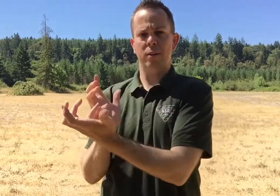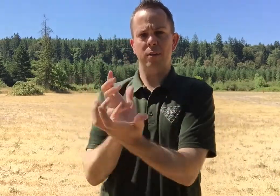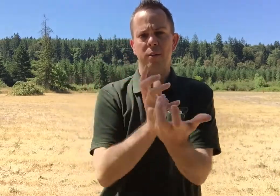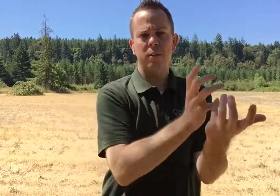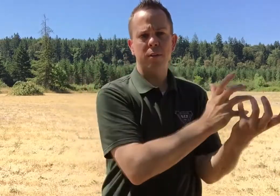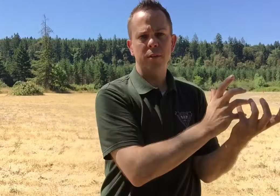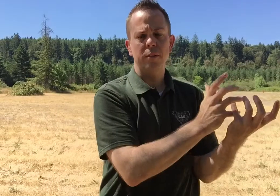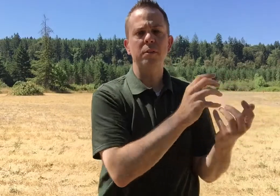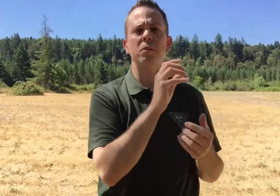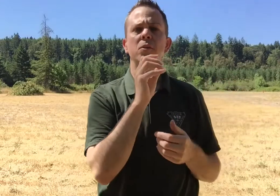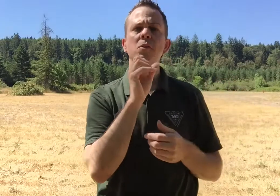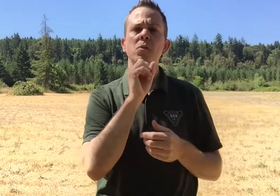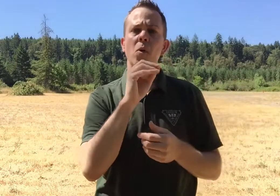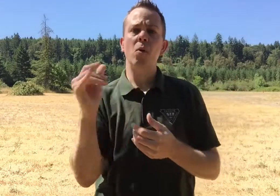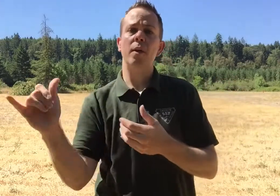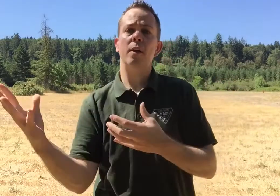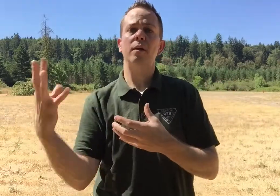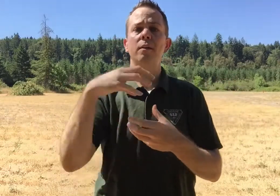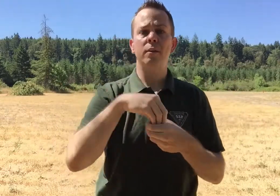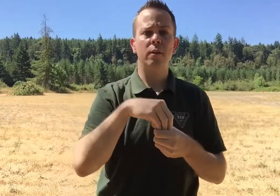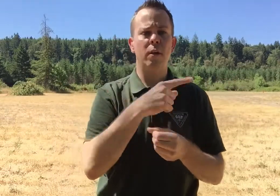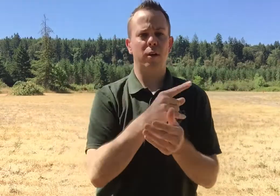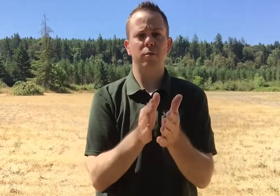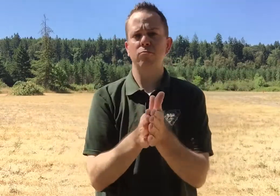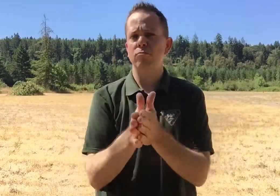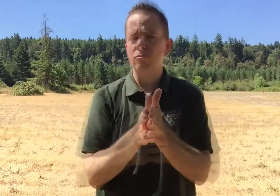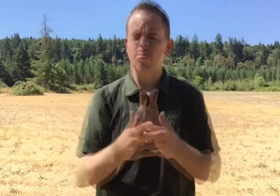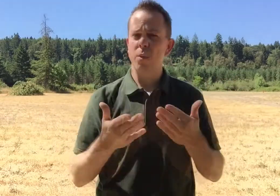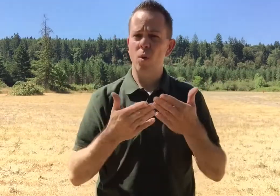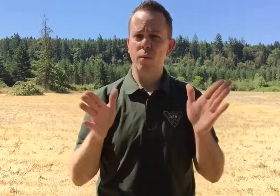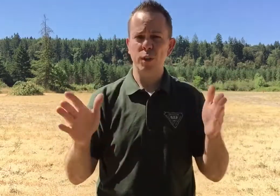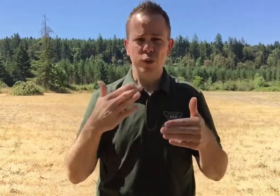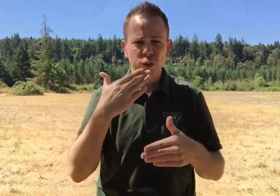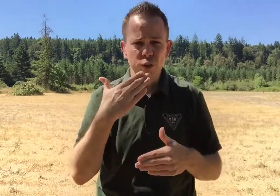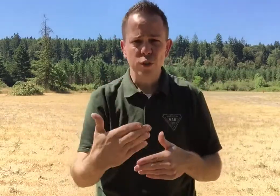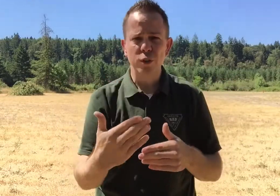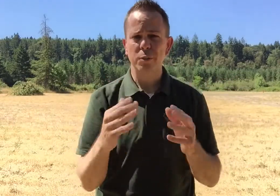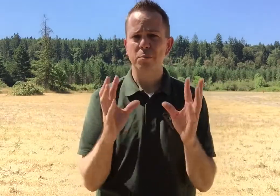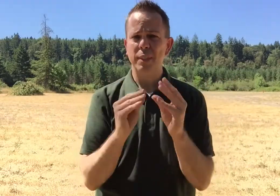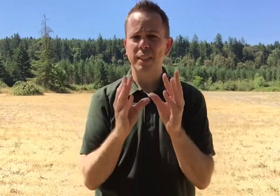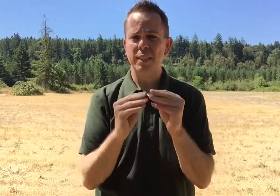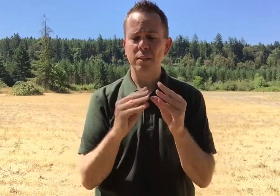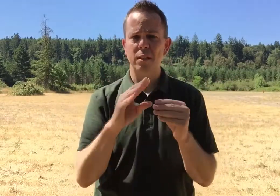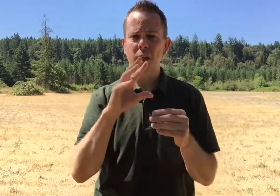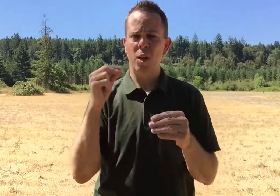of how to best match each patient's needs for better inclusion. This was an overall very good meeting with the hospital.